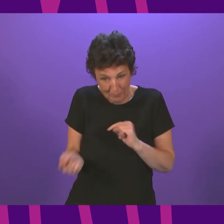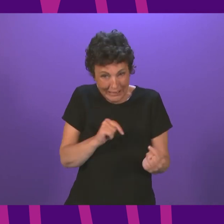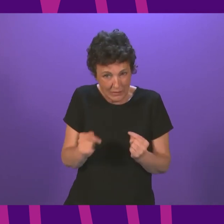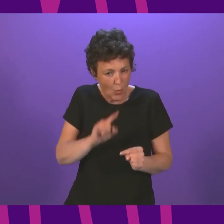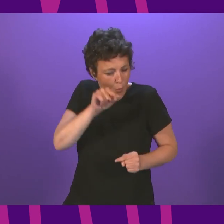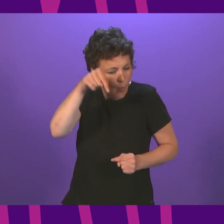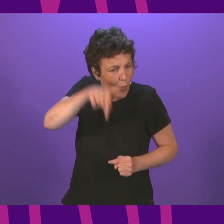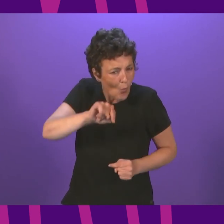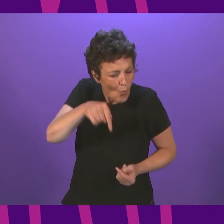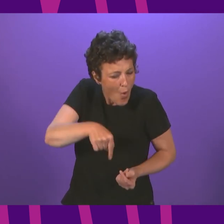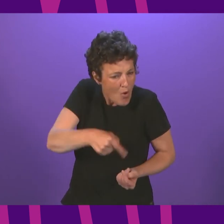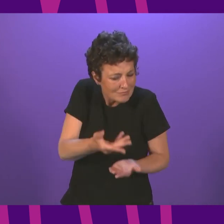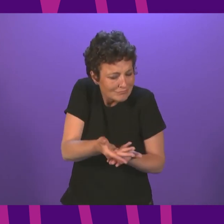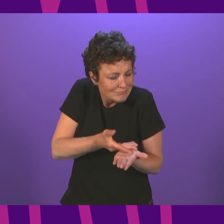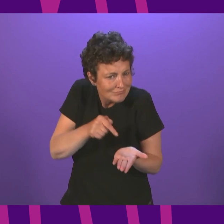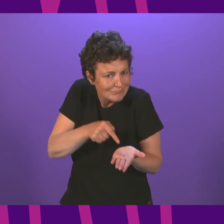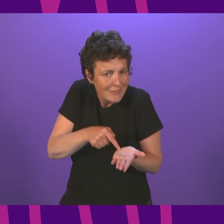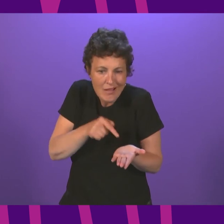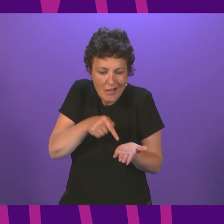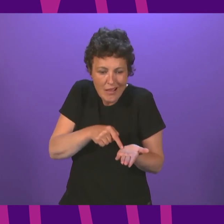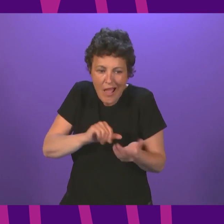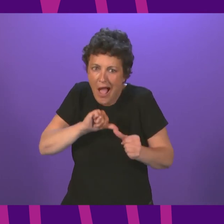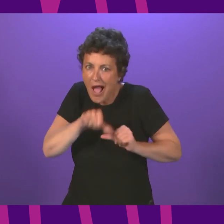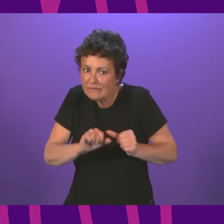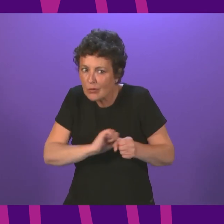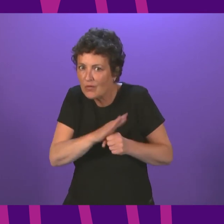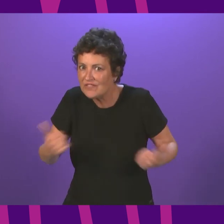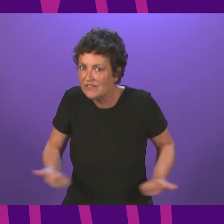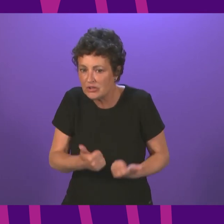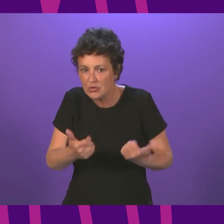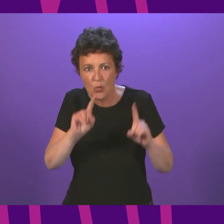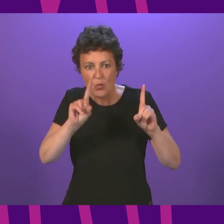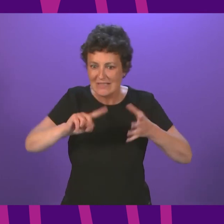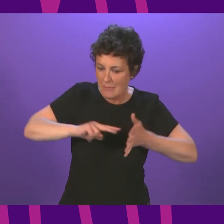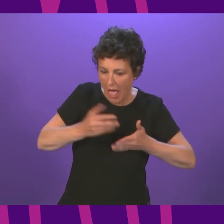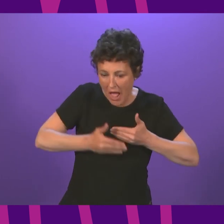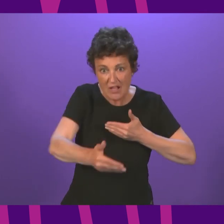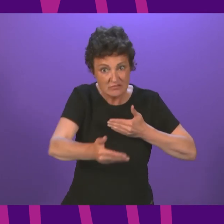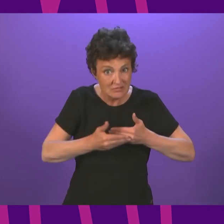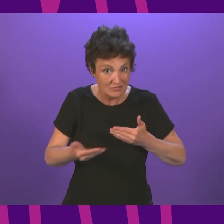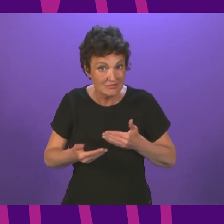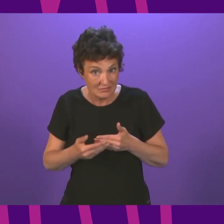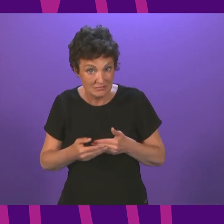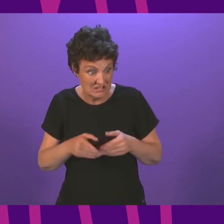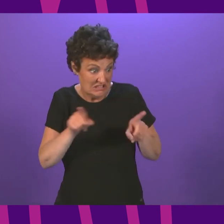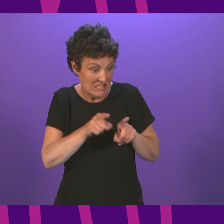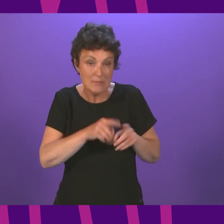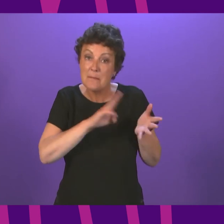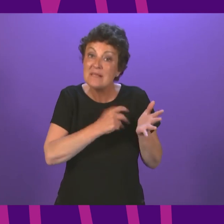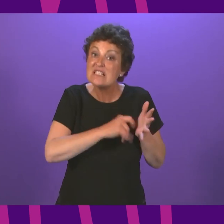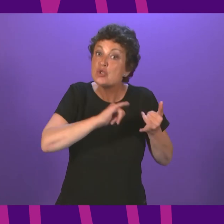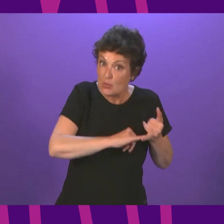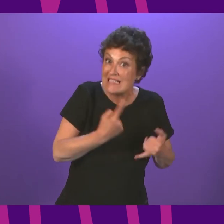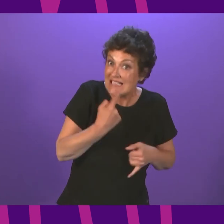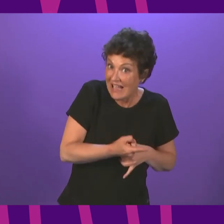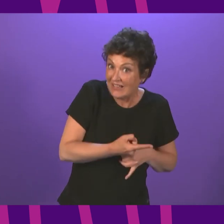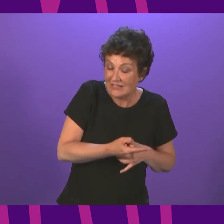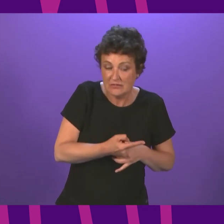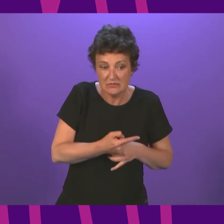The question on the motion will be put at decision time.